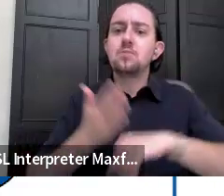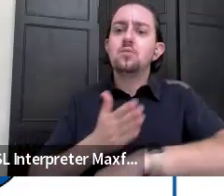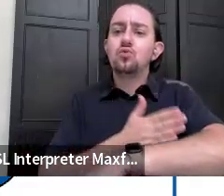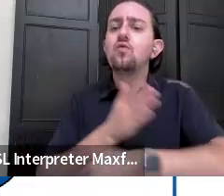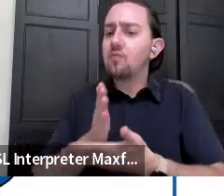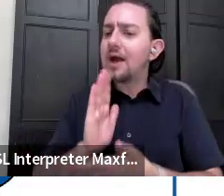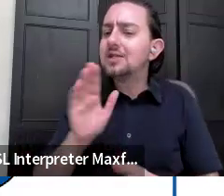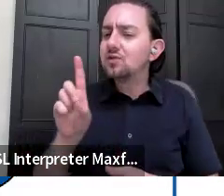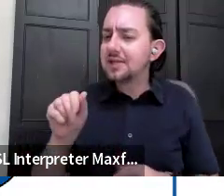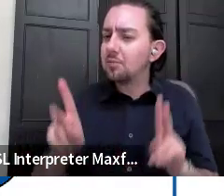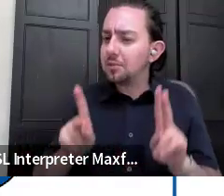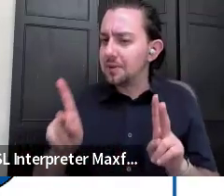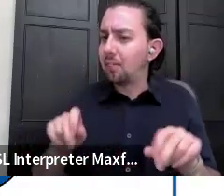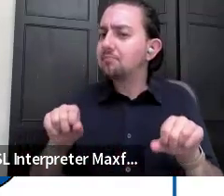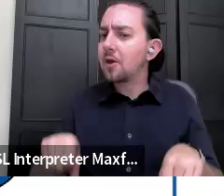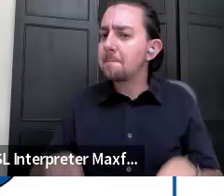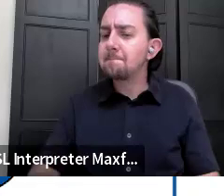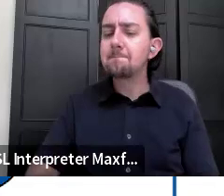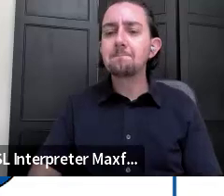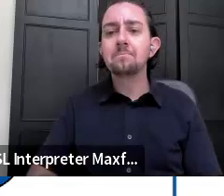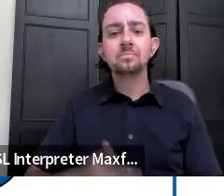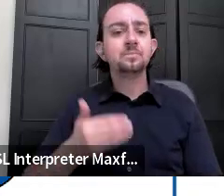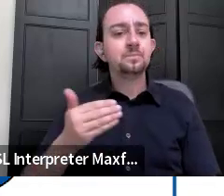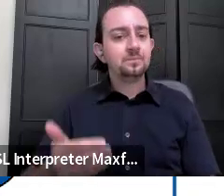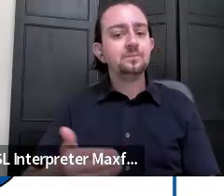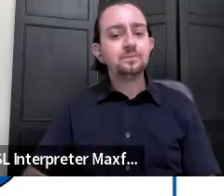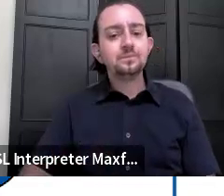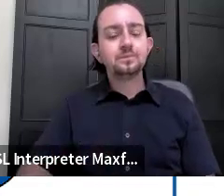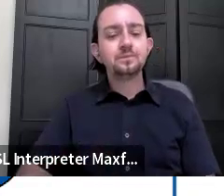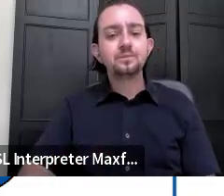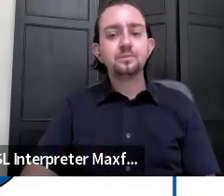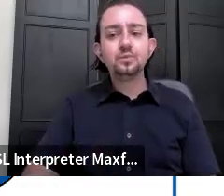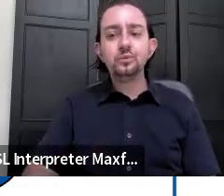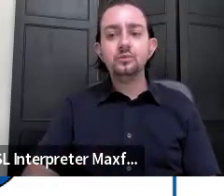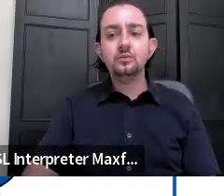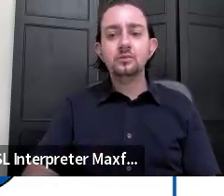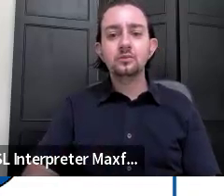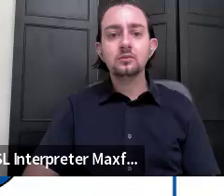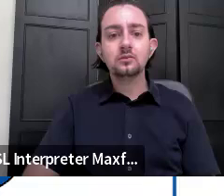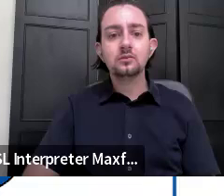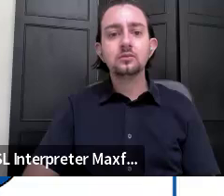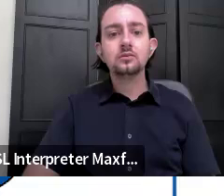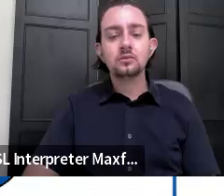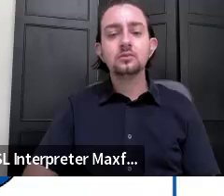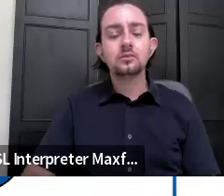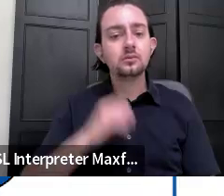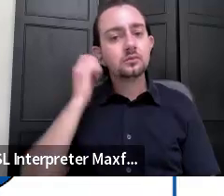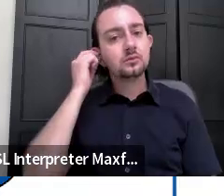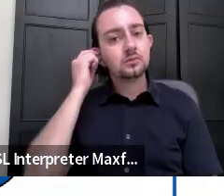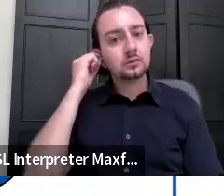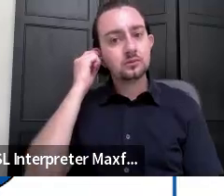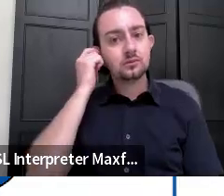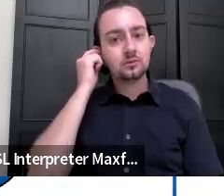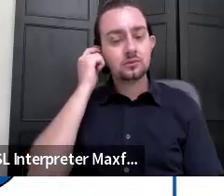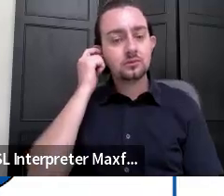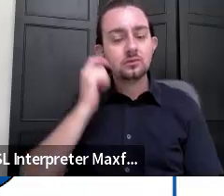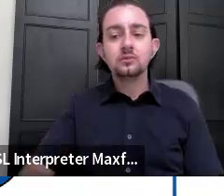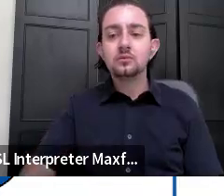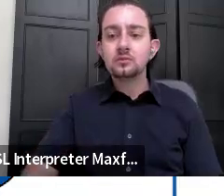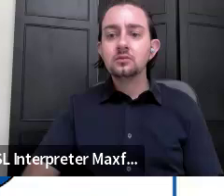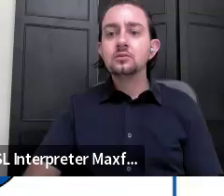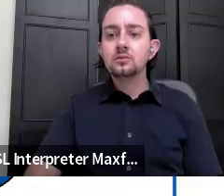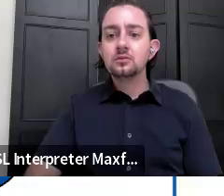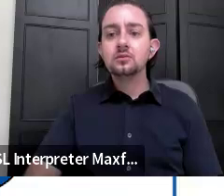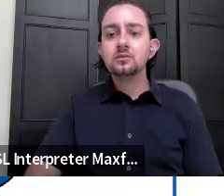Next slide, please. Next slide.